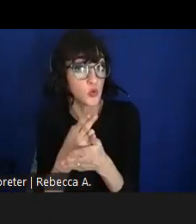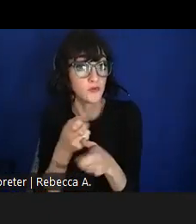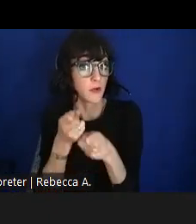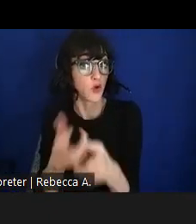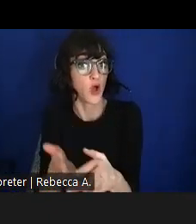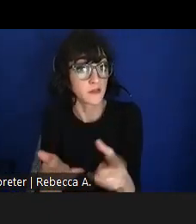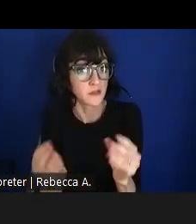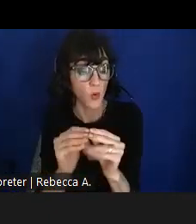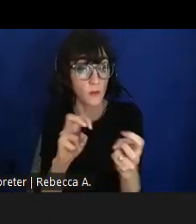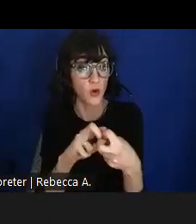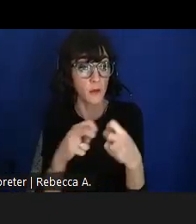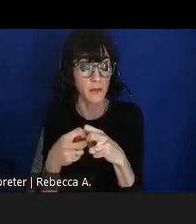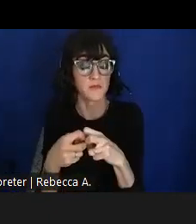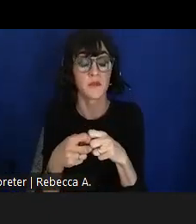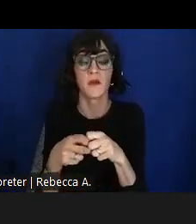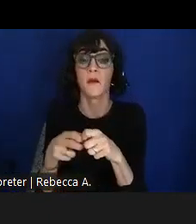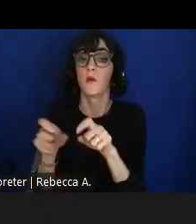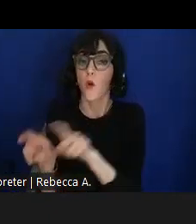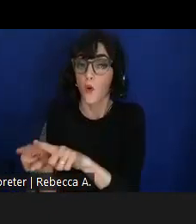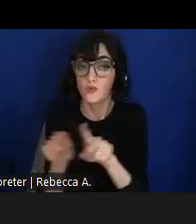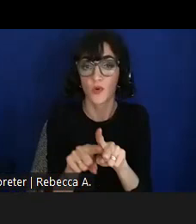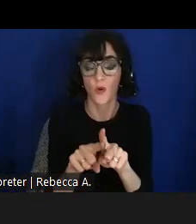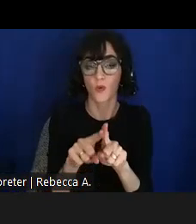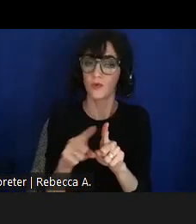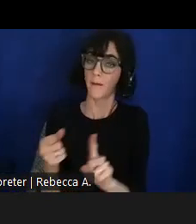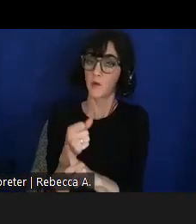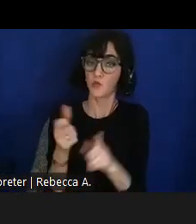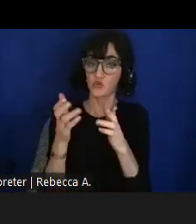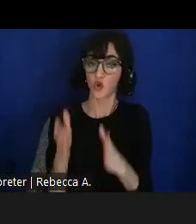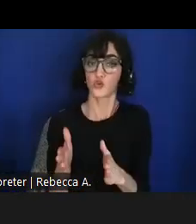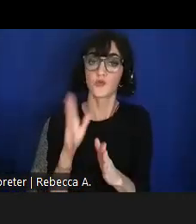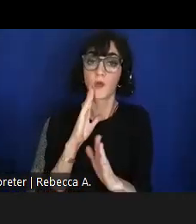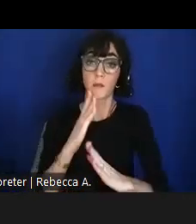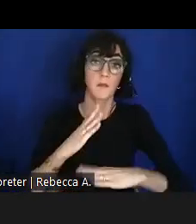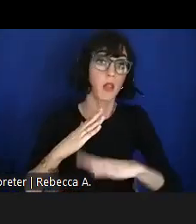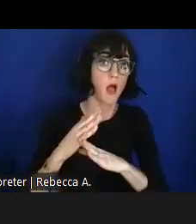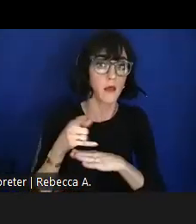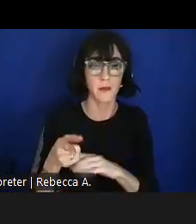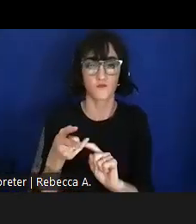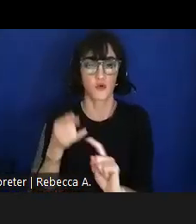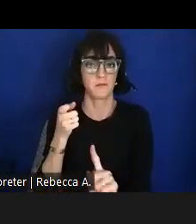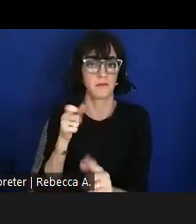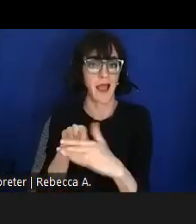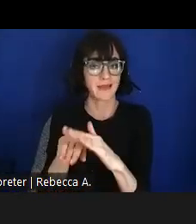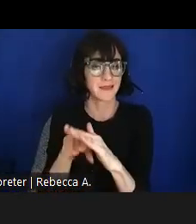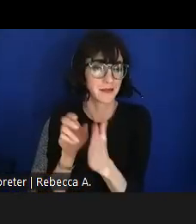block them from getting any kind of help around that substance use well on top of that when